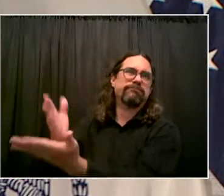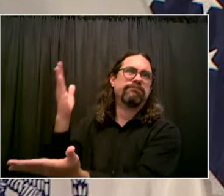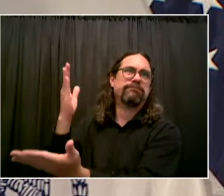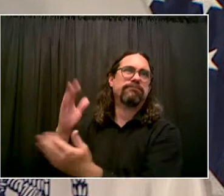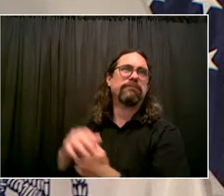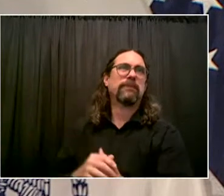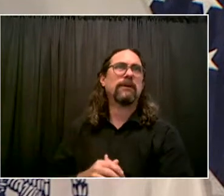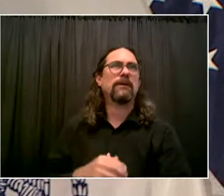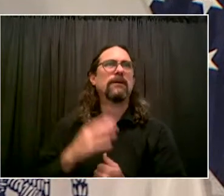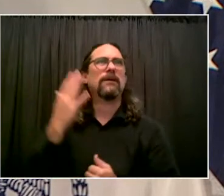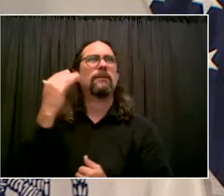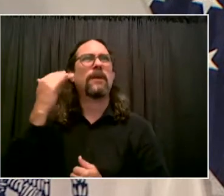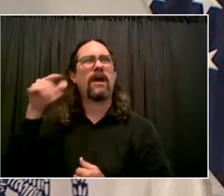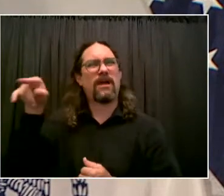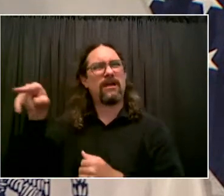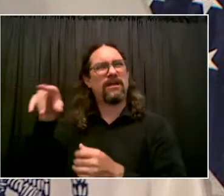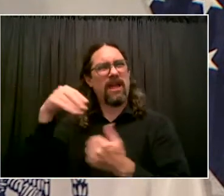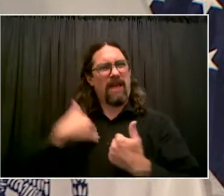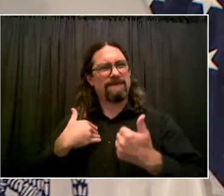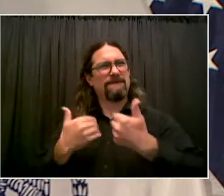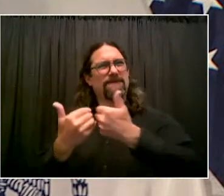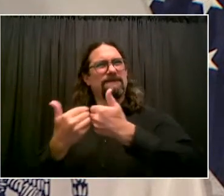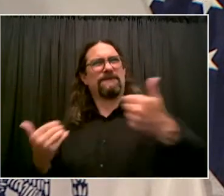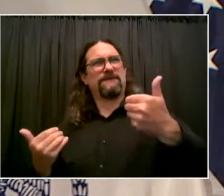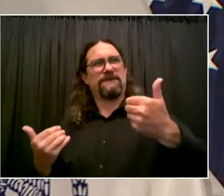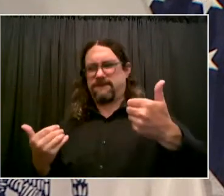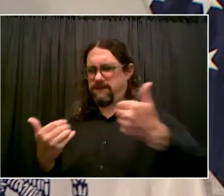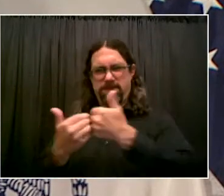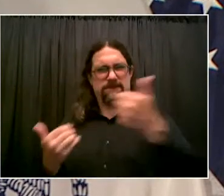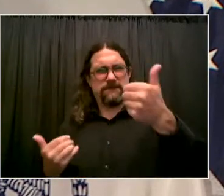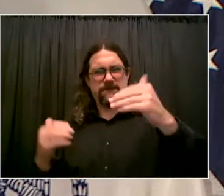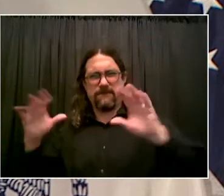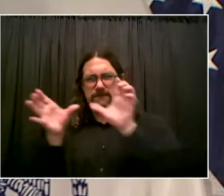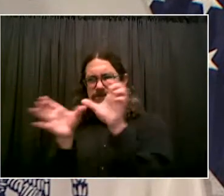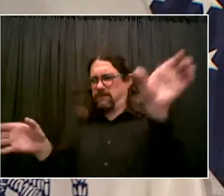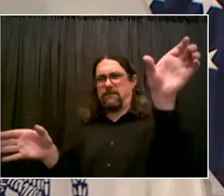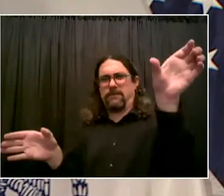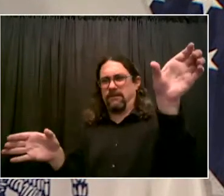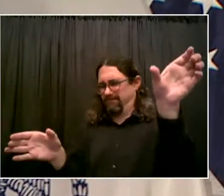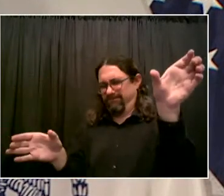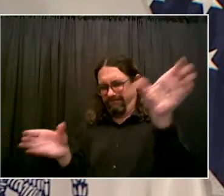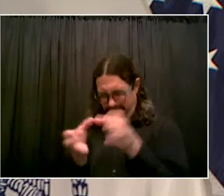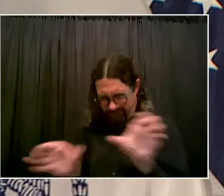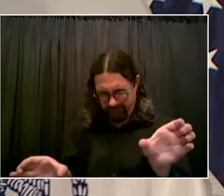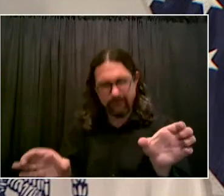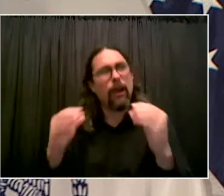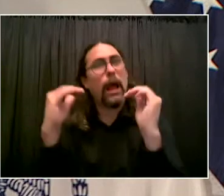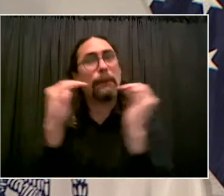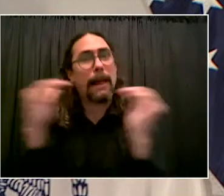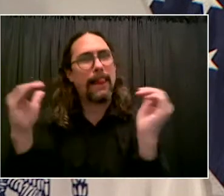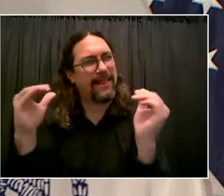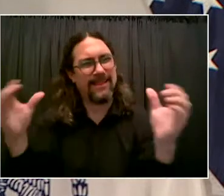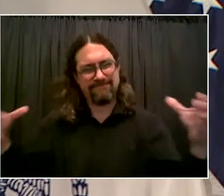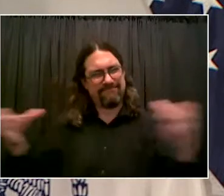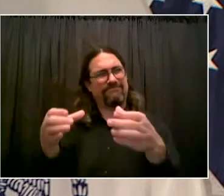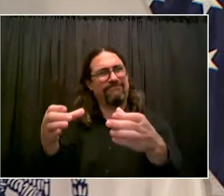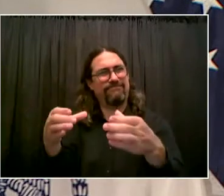TO BE INCLUSIVE ENOUGH. IT DID NOT FIT OUR VALUES AND IT WASN'T WHAT WE THOUGHT WS A